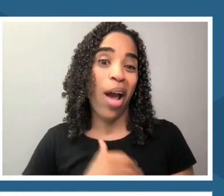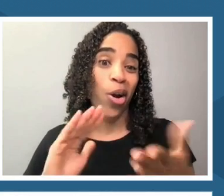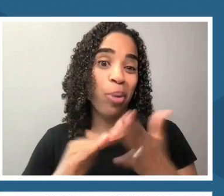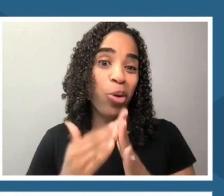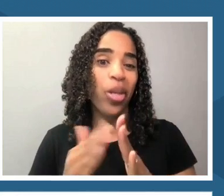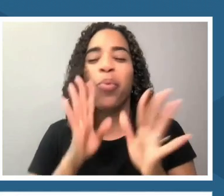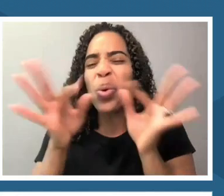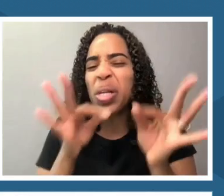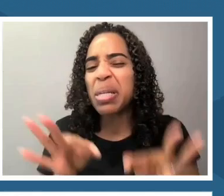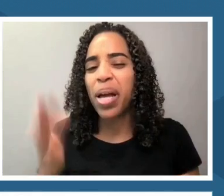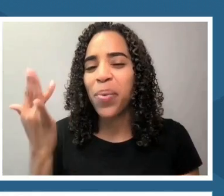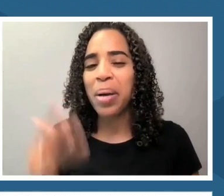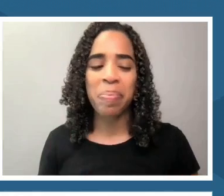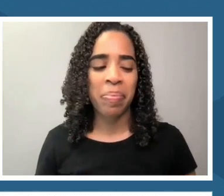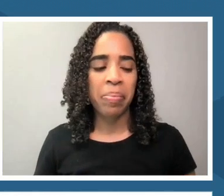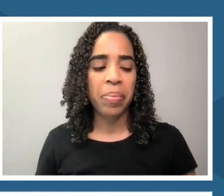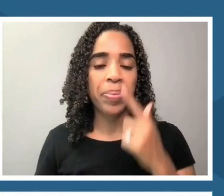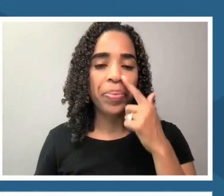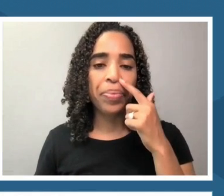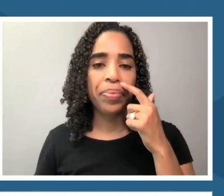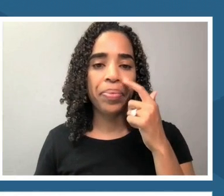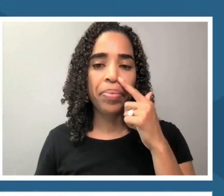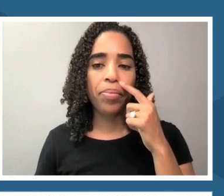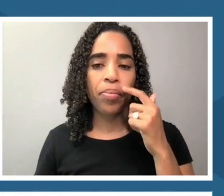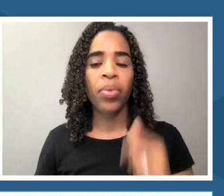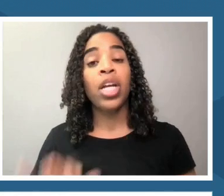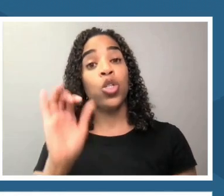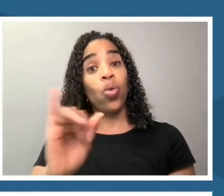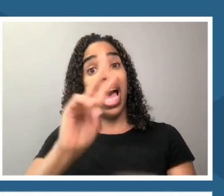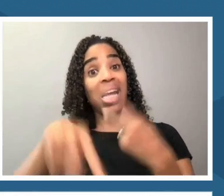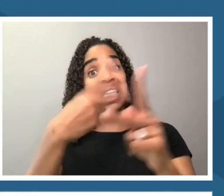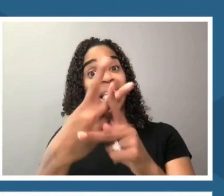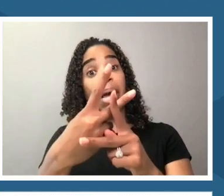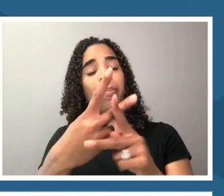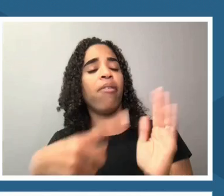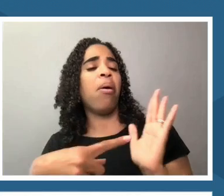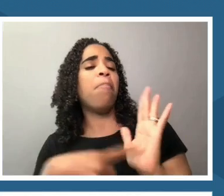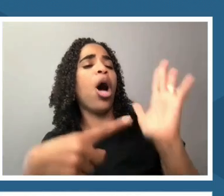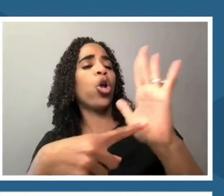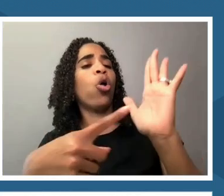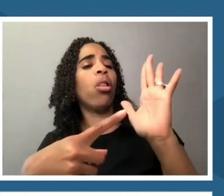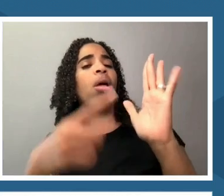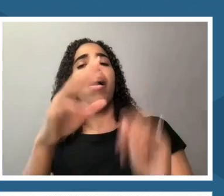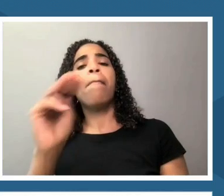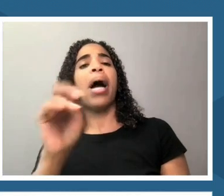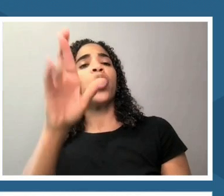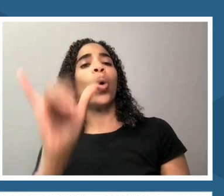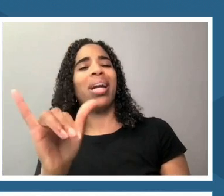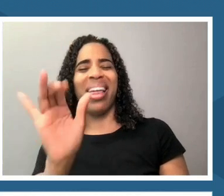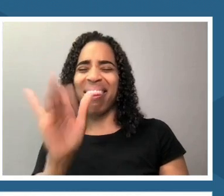so we know that the model minority myth um or the modern minority stereotype is